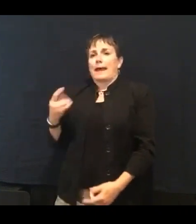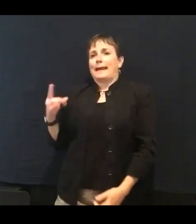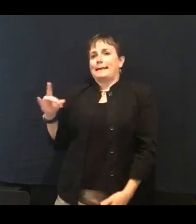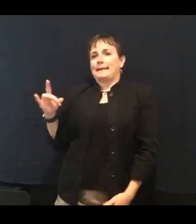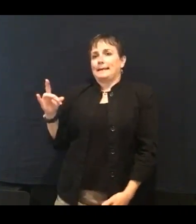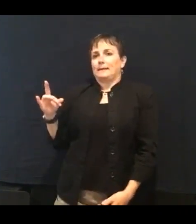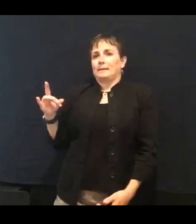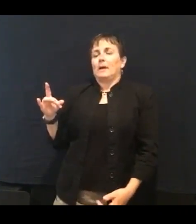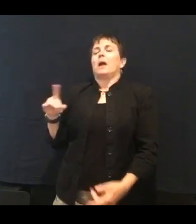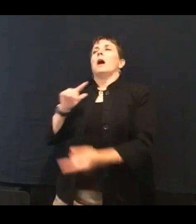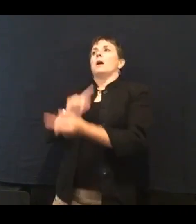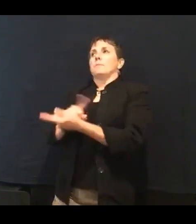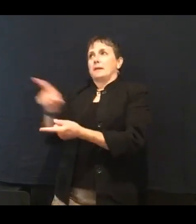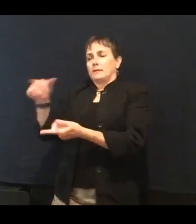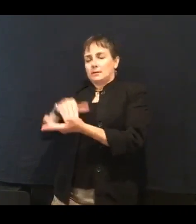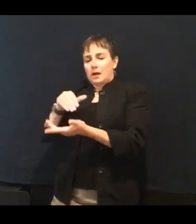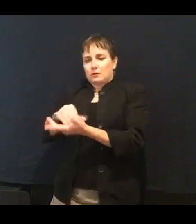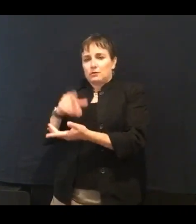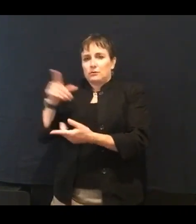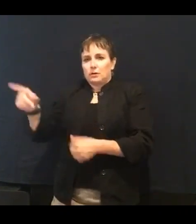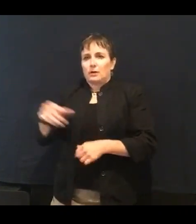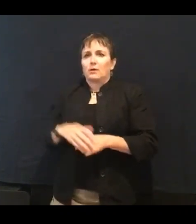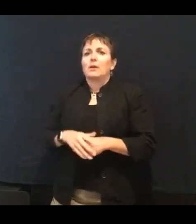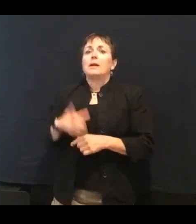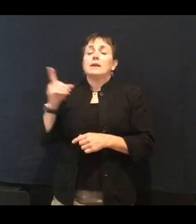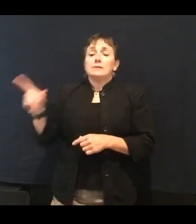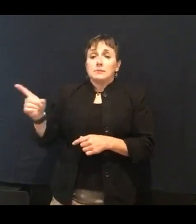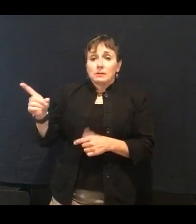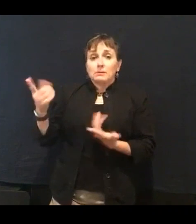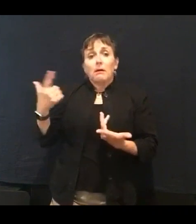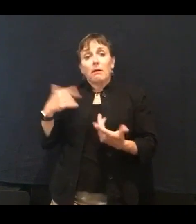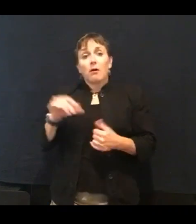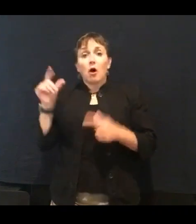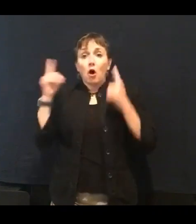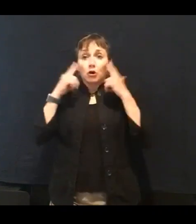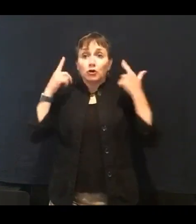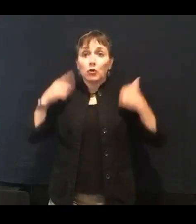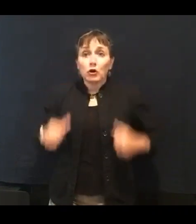While the component of auditory loss and Usher syndrome came as no surprise, prior to this